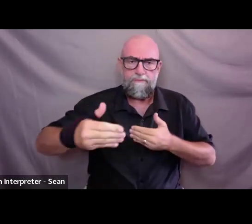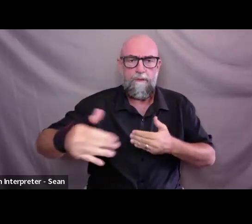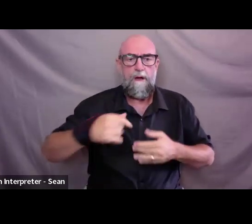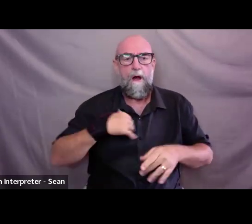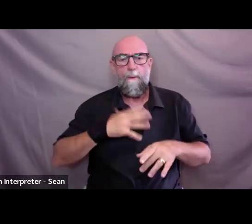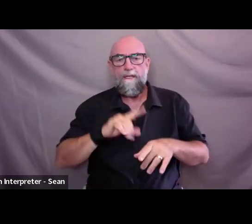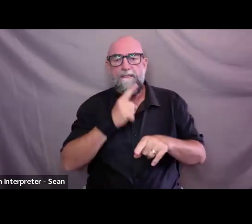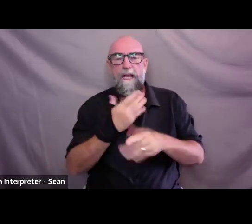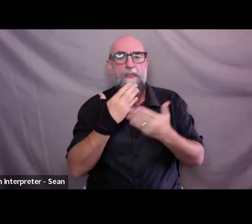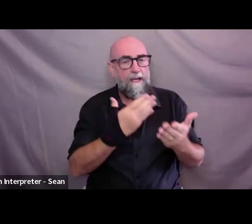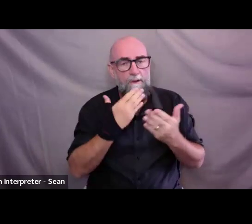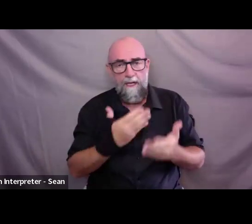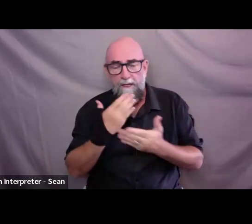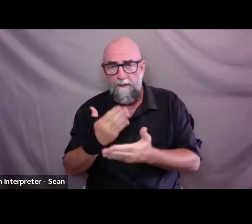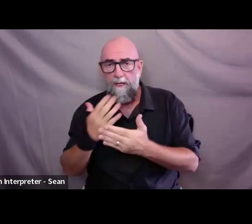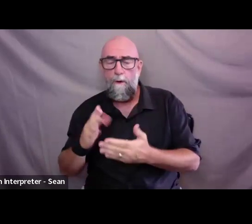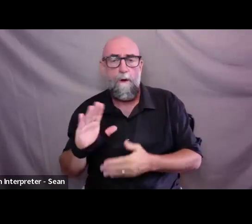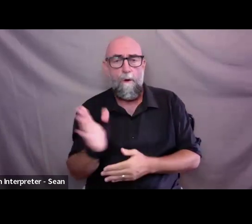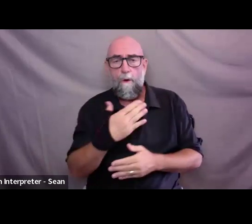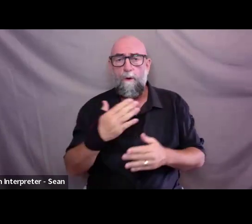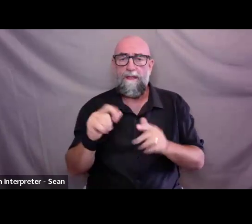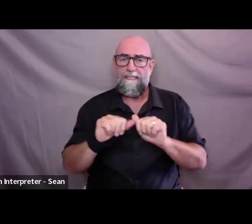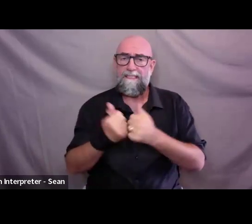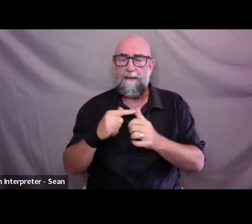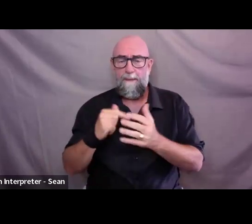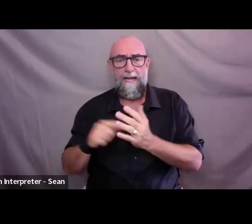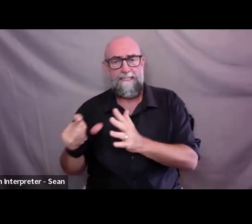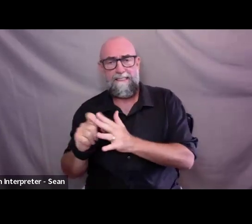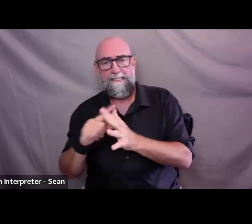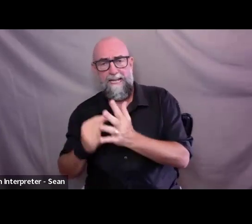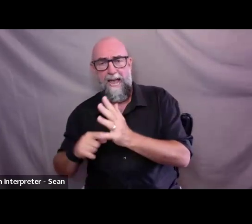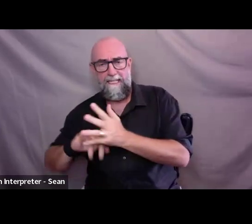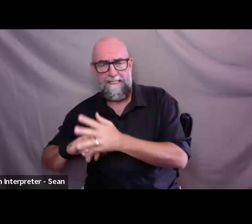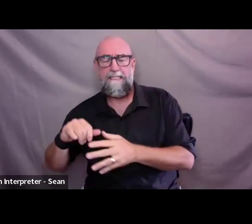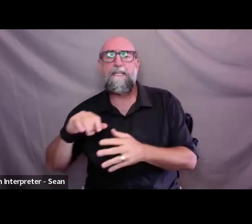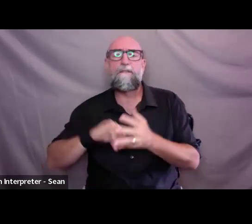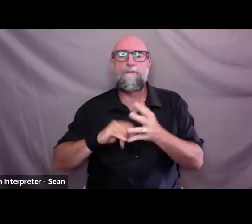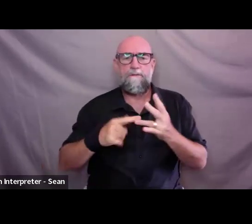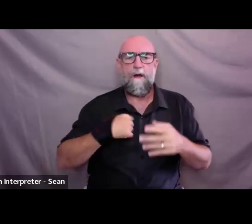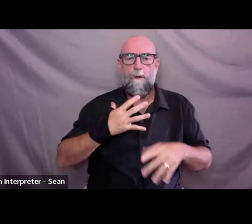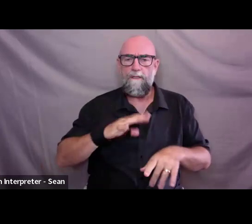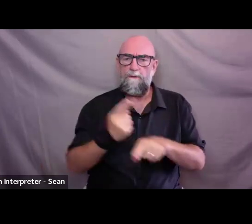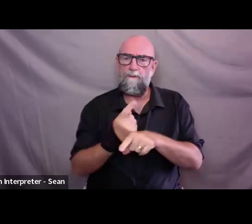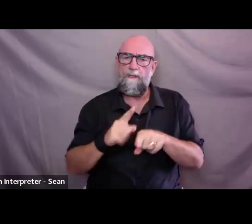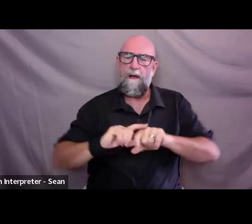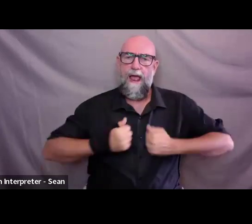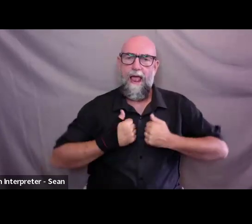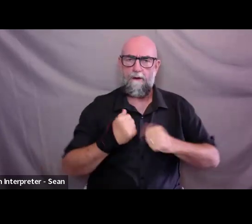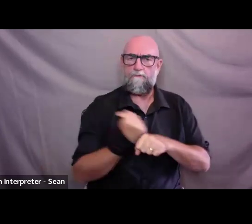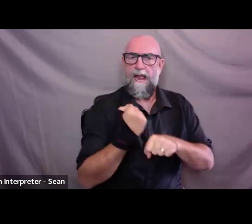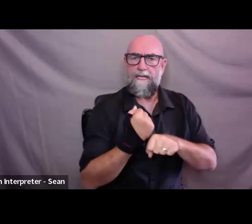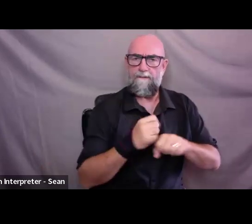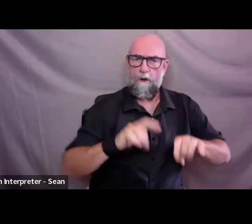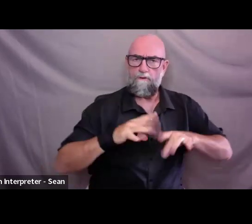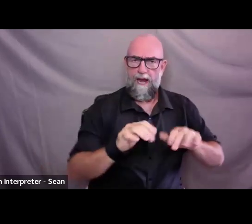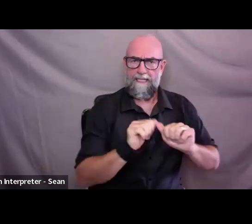You can check out the other conversation